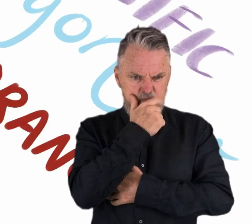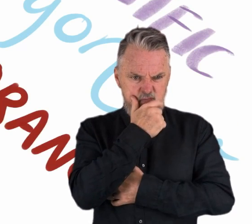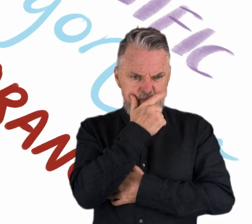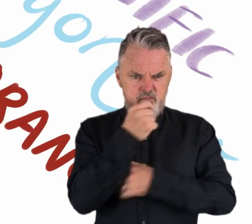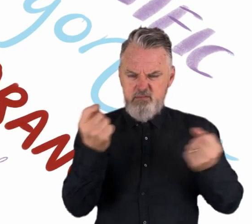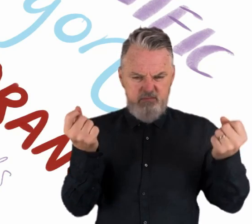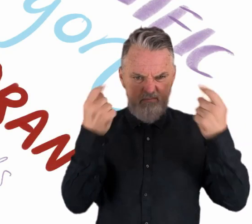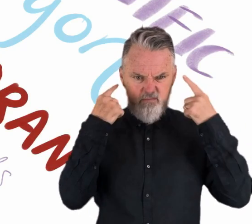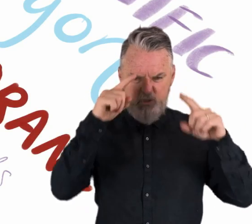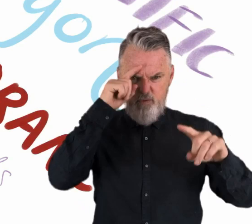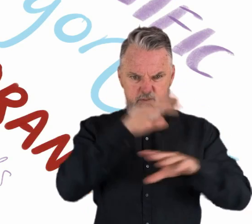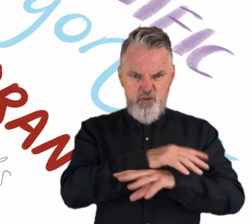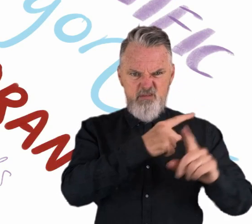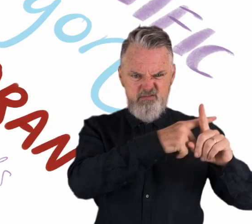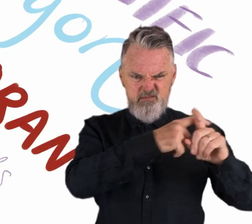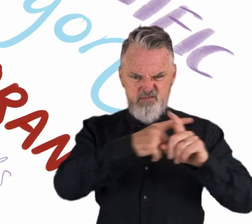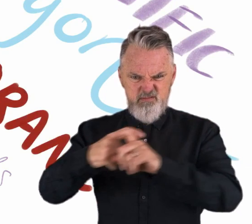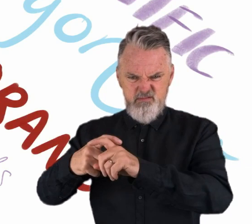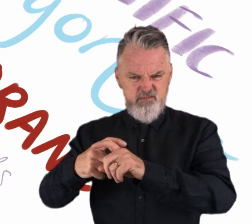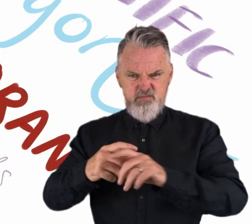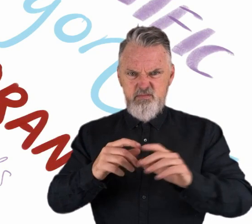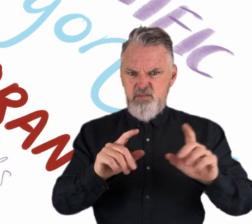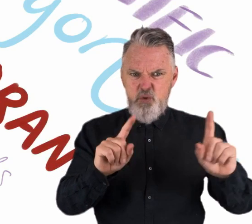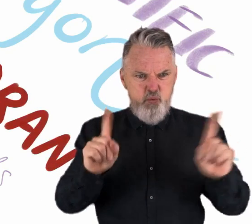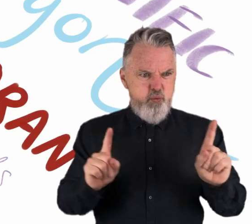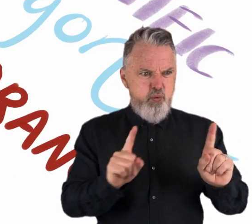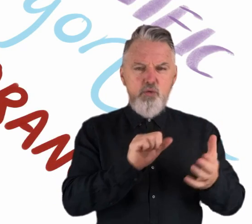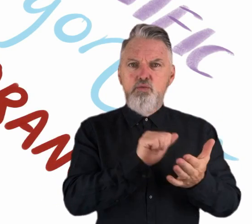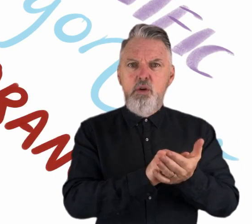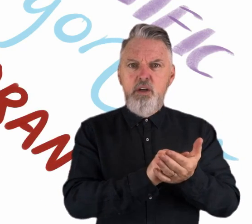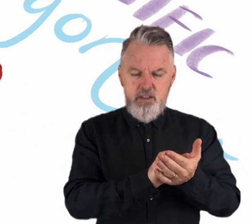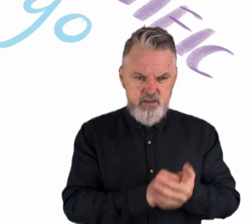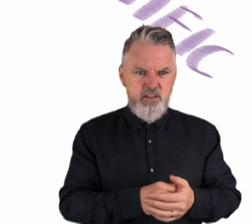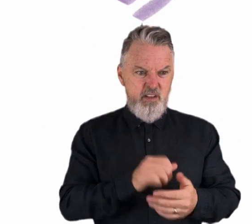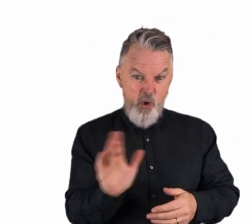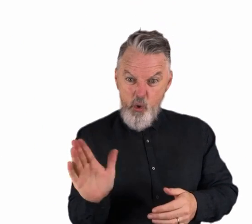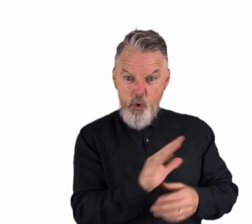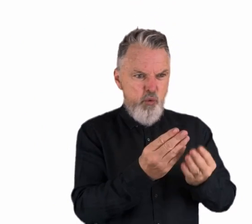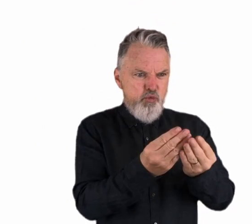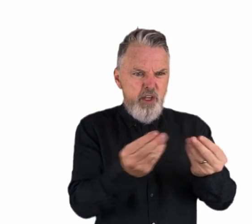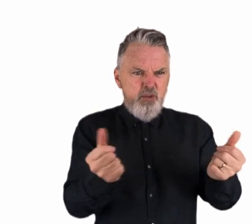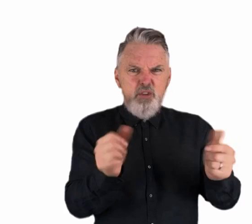depressing statistics, and misleading information. The resources that I could find were scientific research papers,